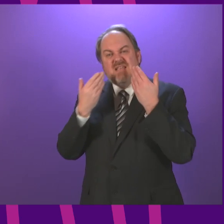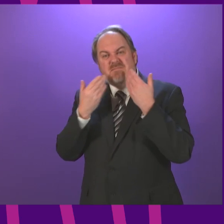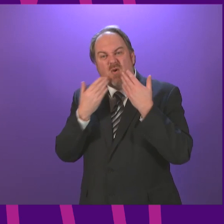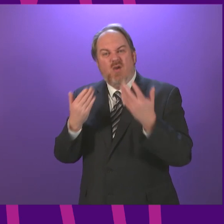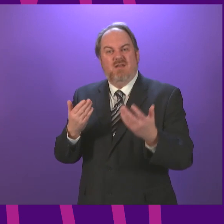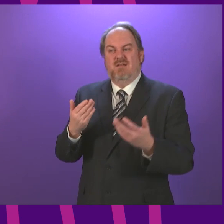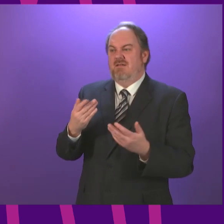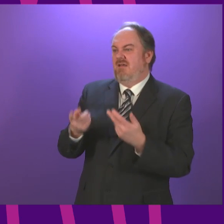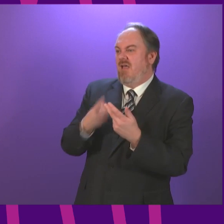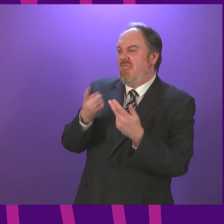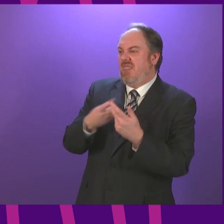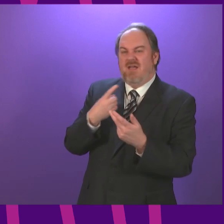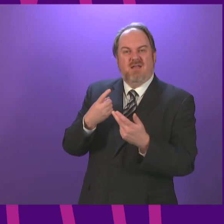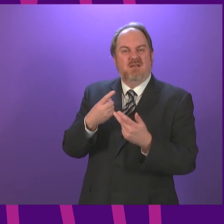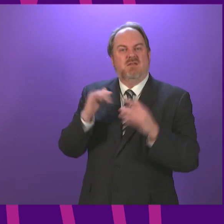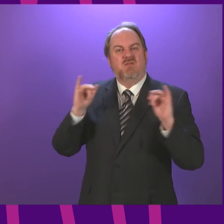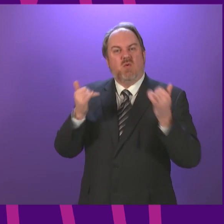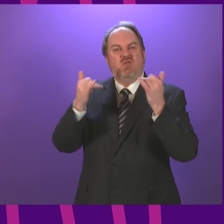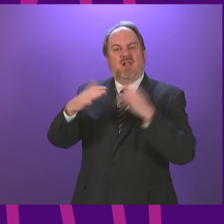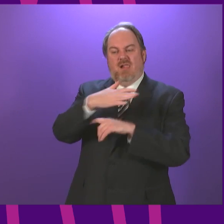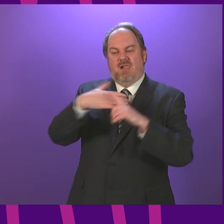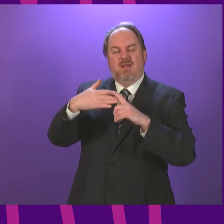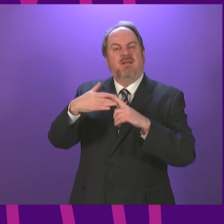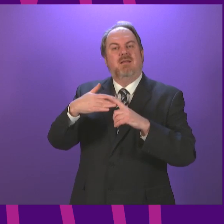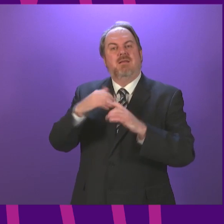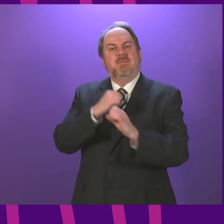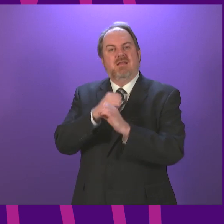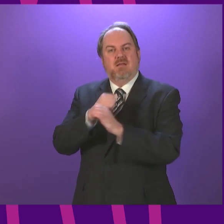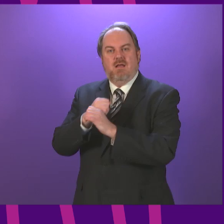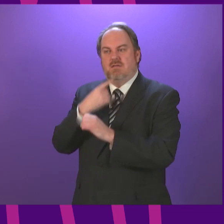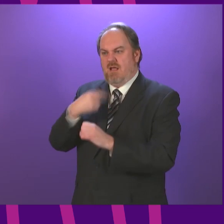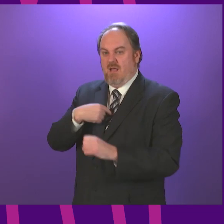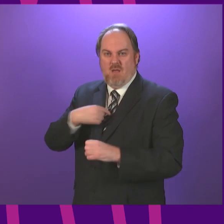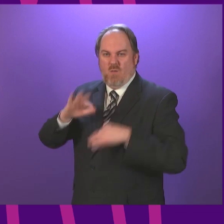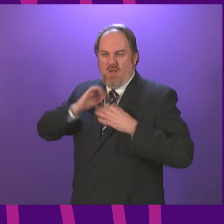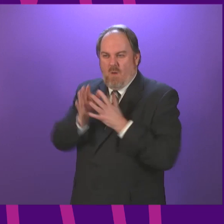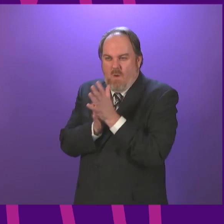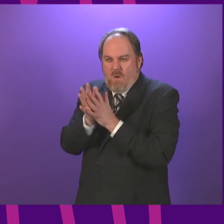in which rival supporters groups have suggested that they will be coming out on 21 March,